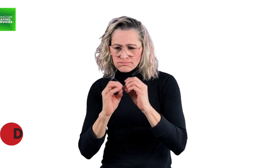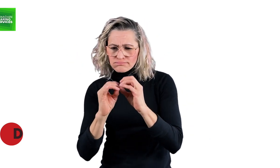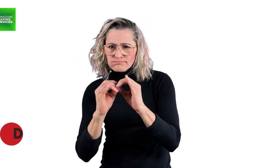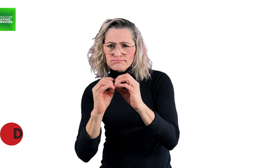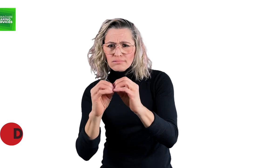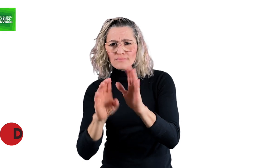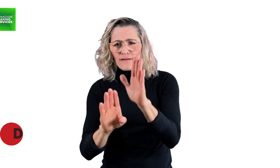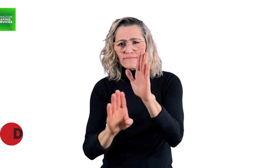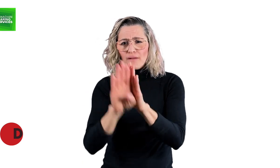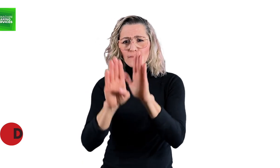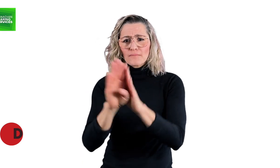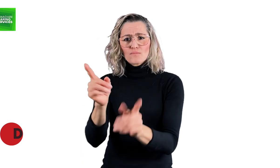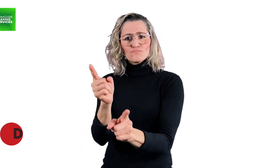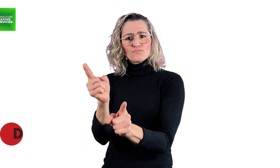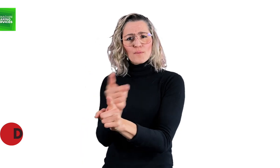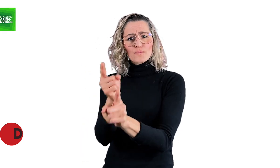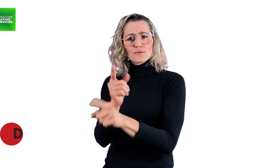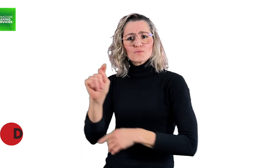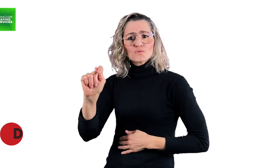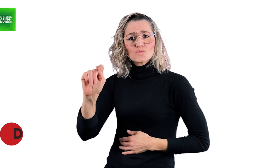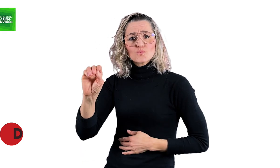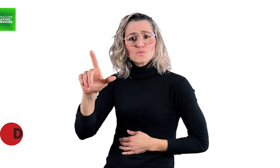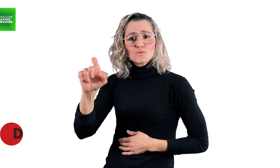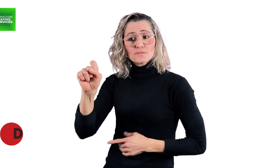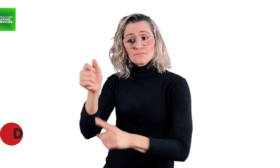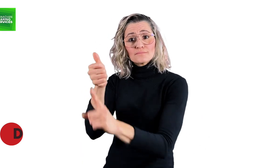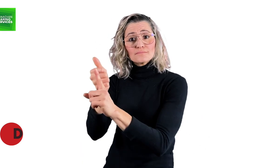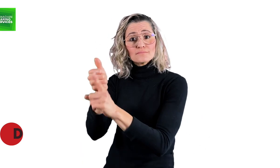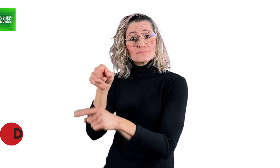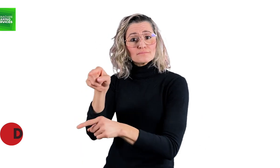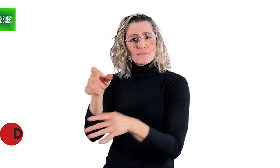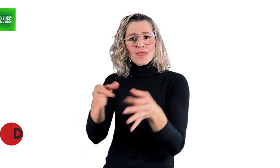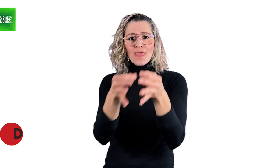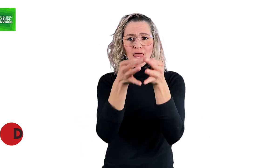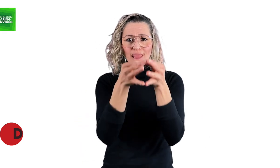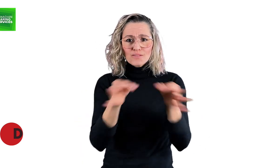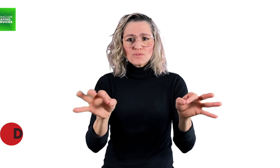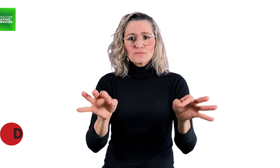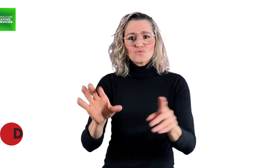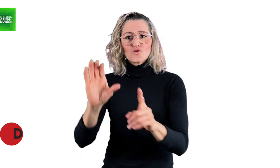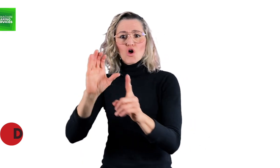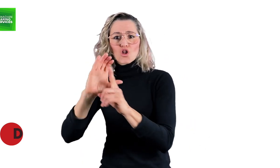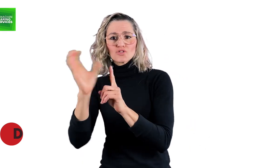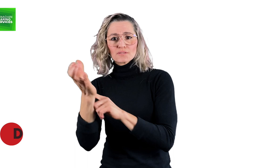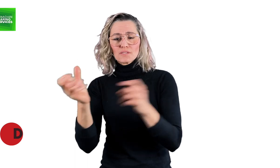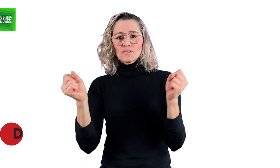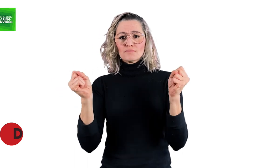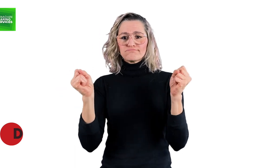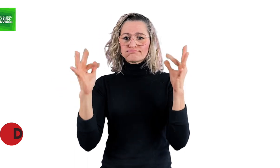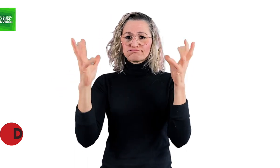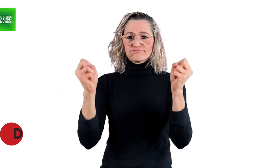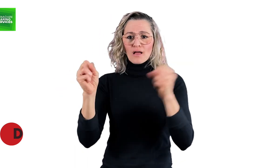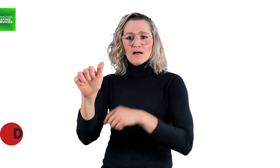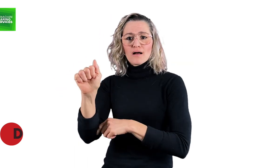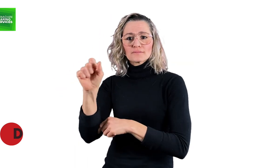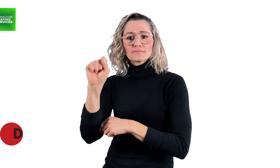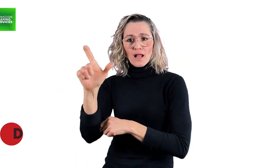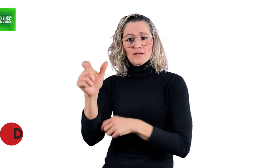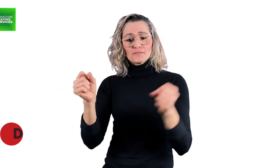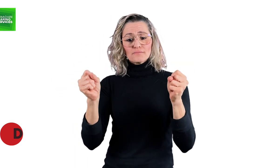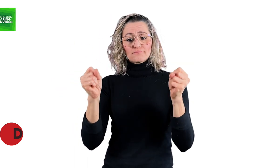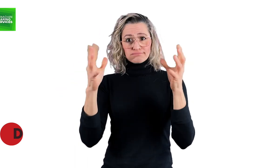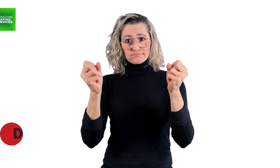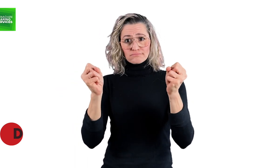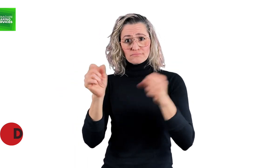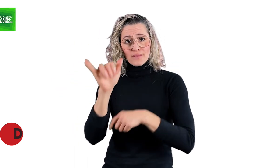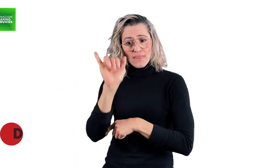linguistically and culturally appropriate tools in ASL that will